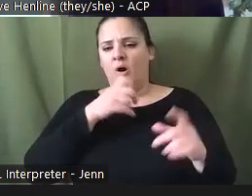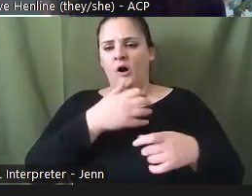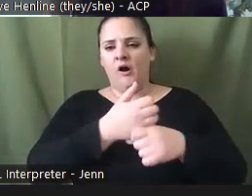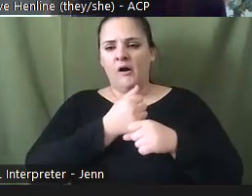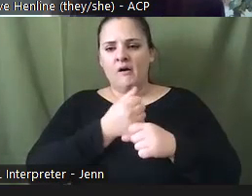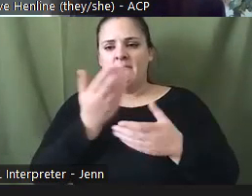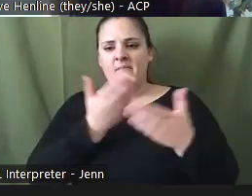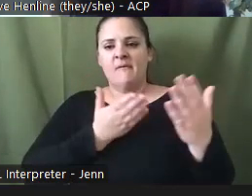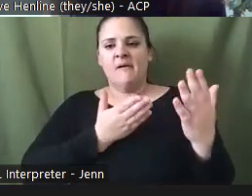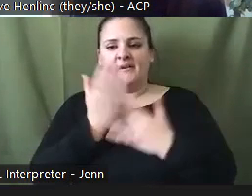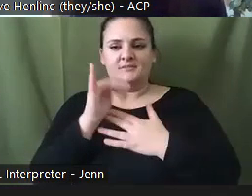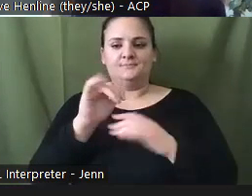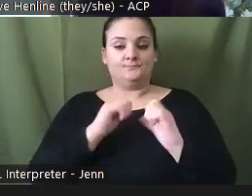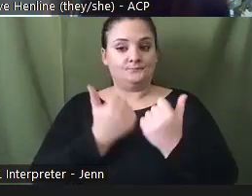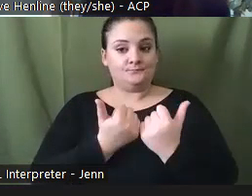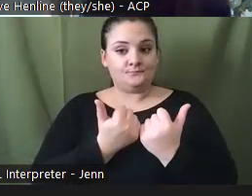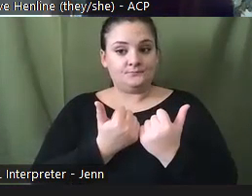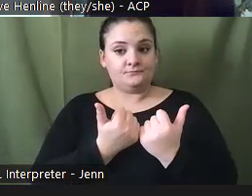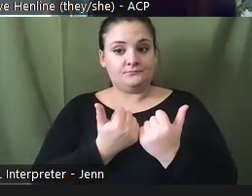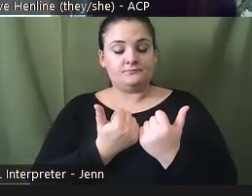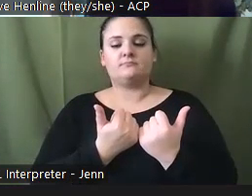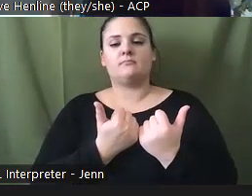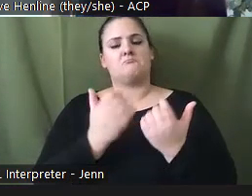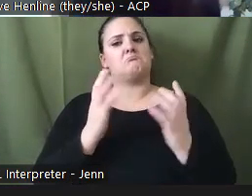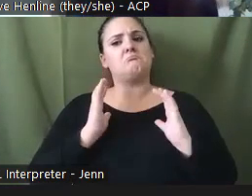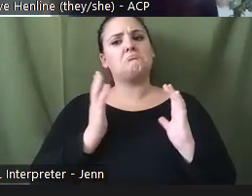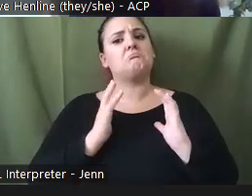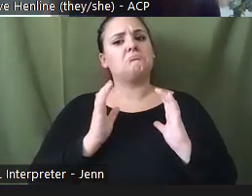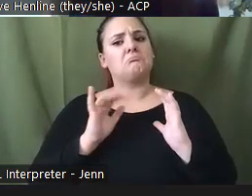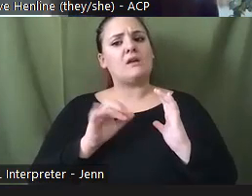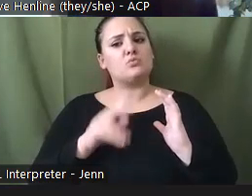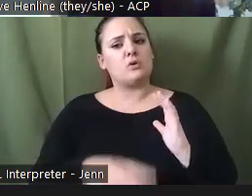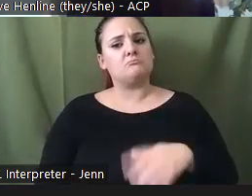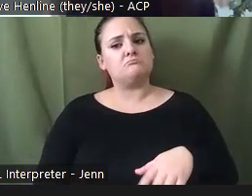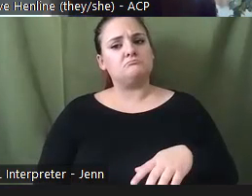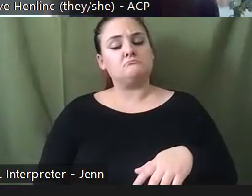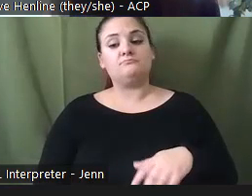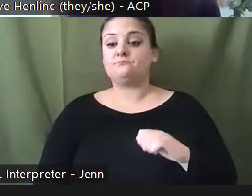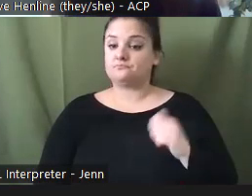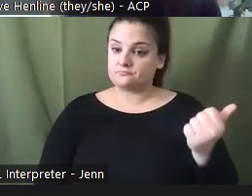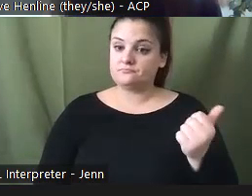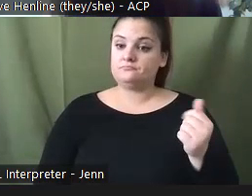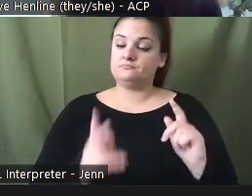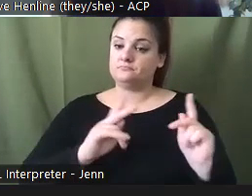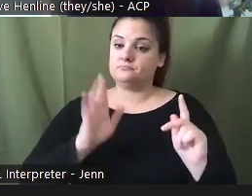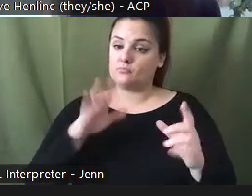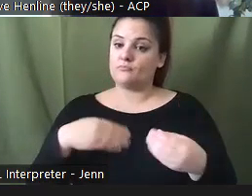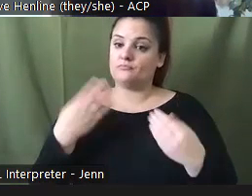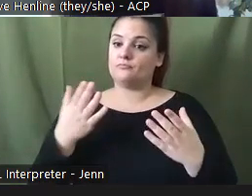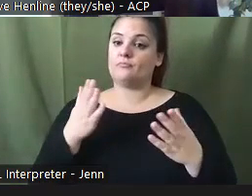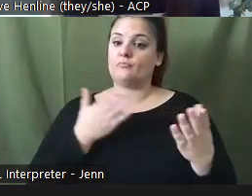their agency, and that is completely okay. And others provide services to people who are not